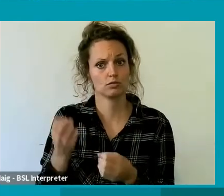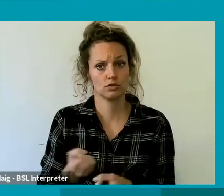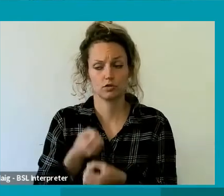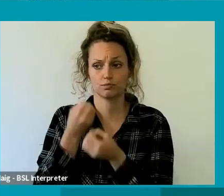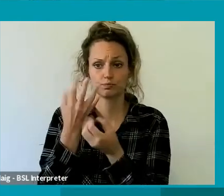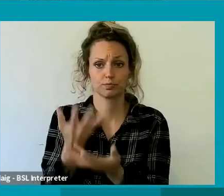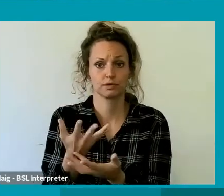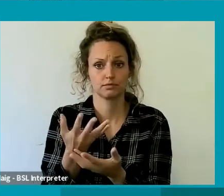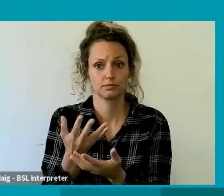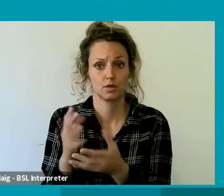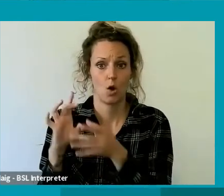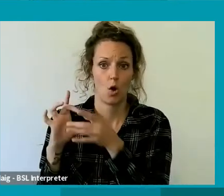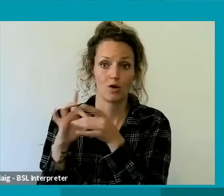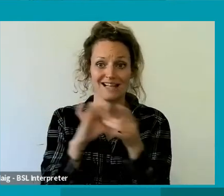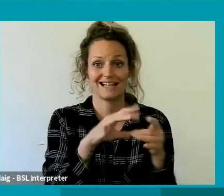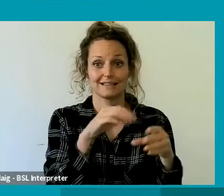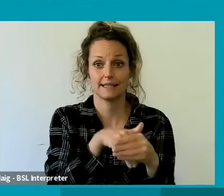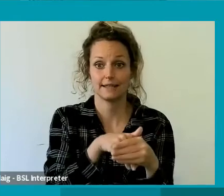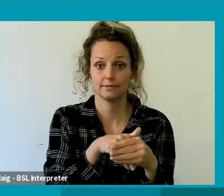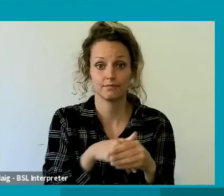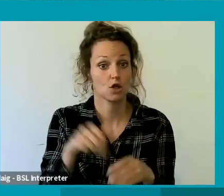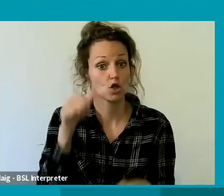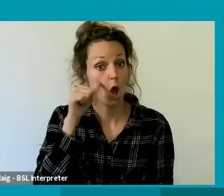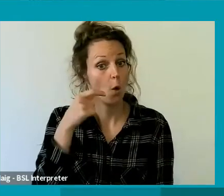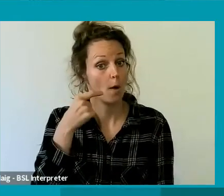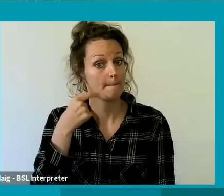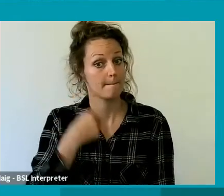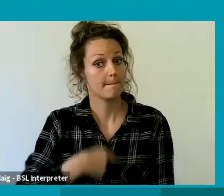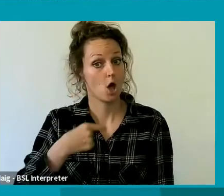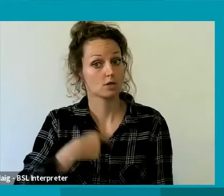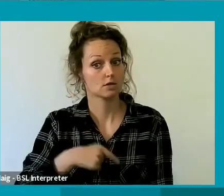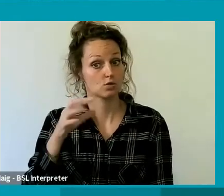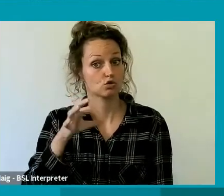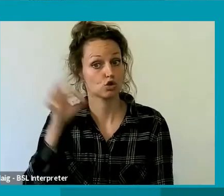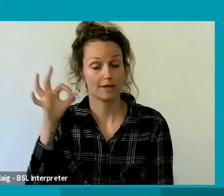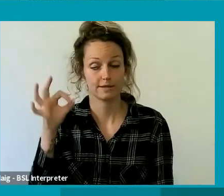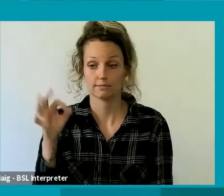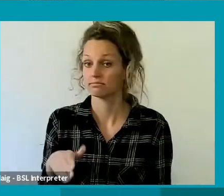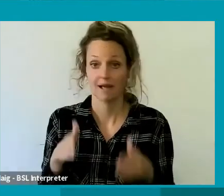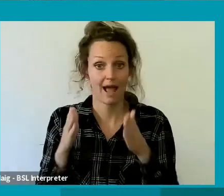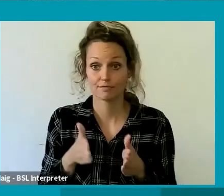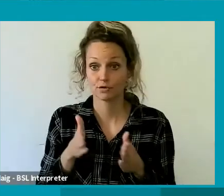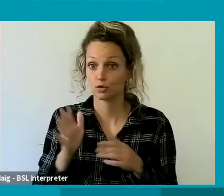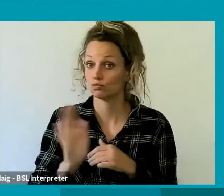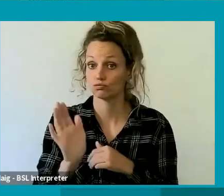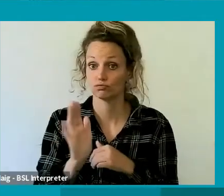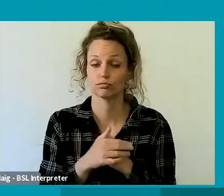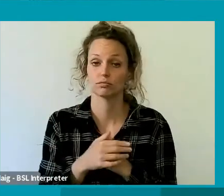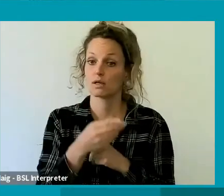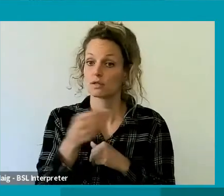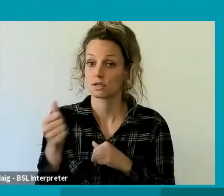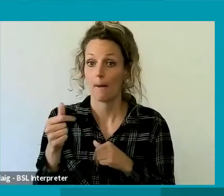Know that it's a personal choice. You don't have to. Some people are comfortable with doing that. Some people are not.